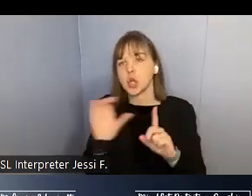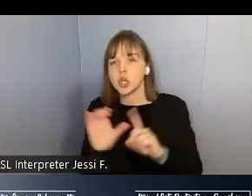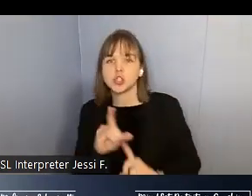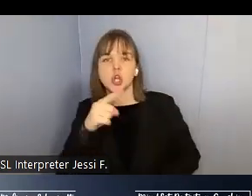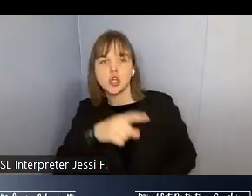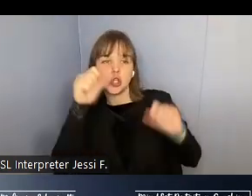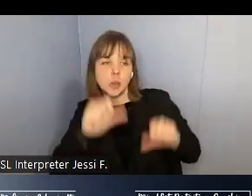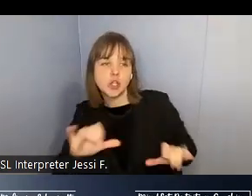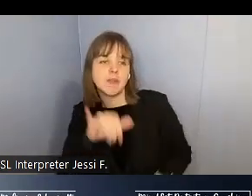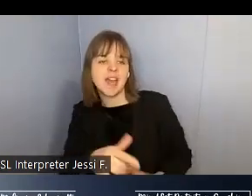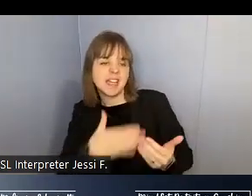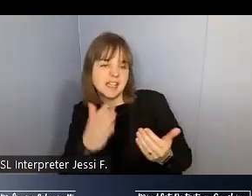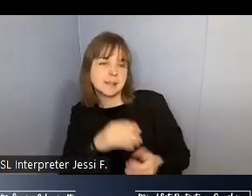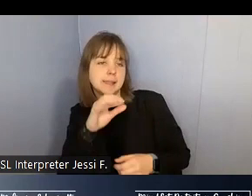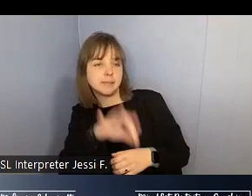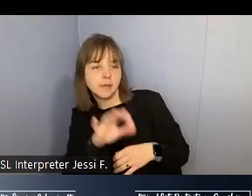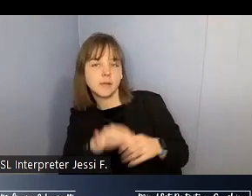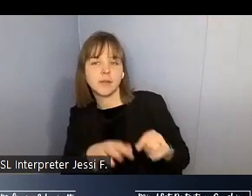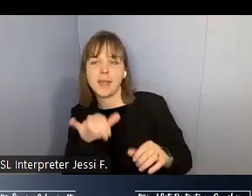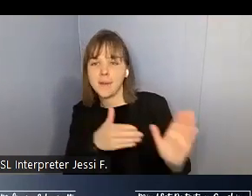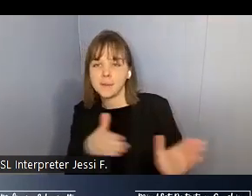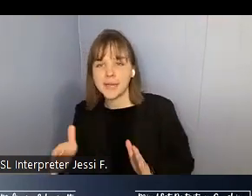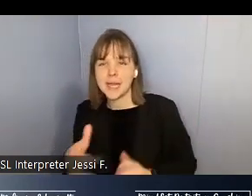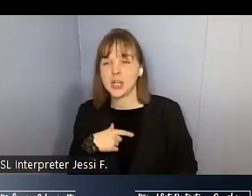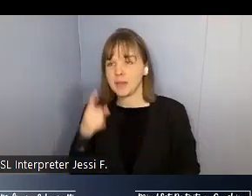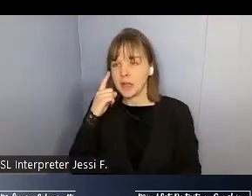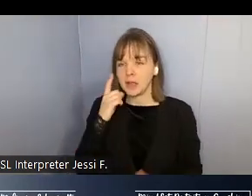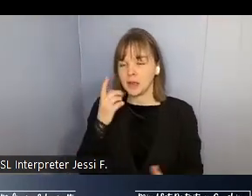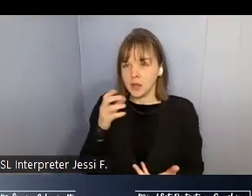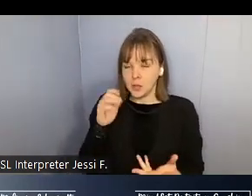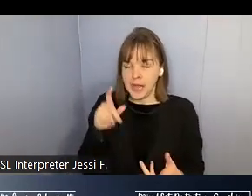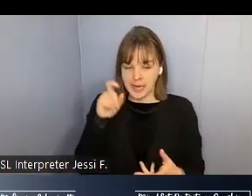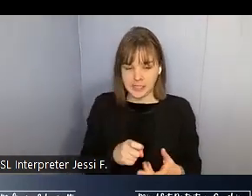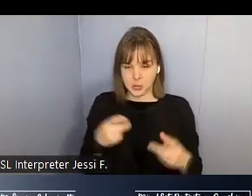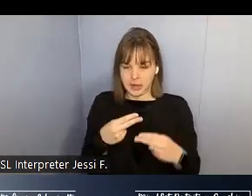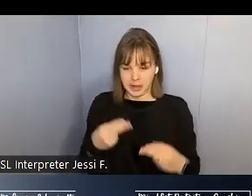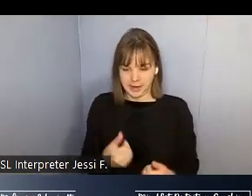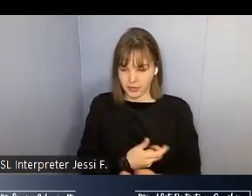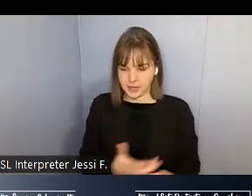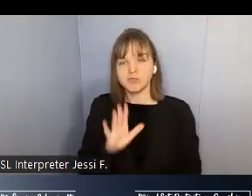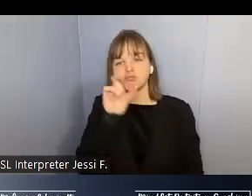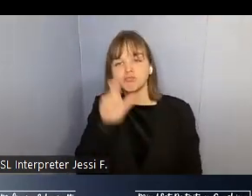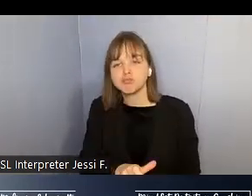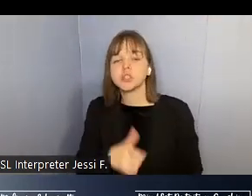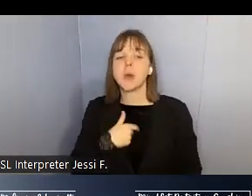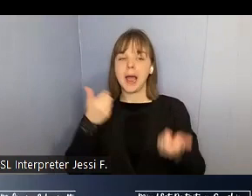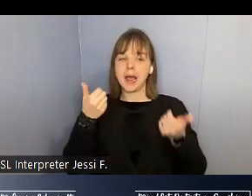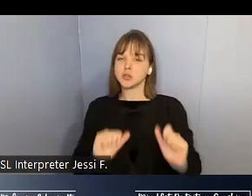I do work one-on-one with clients. I work in small groups. I do grocery store navigation tours so that we're in a position to start